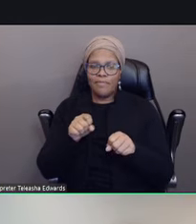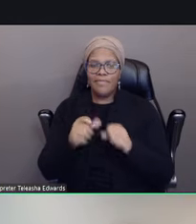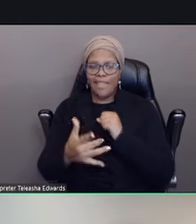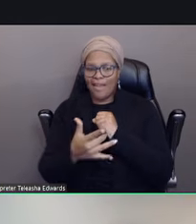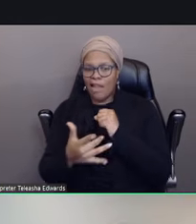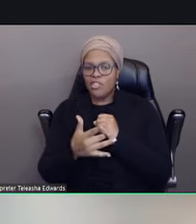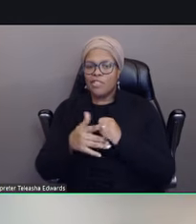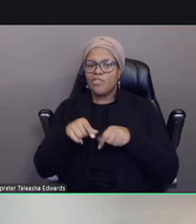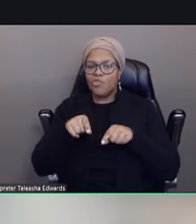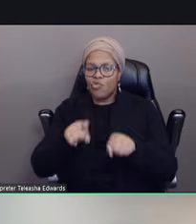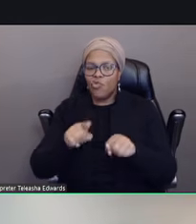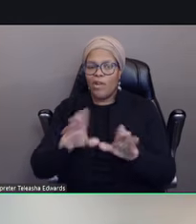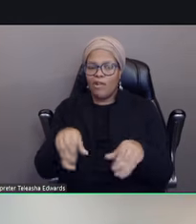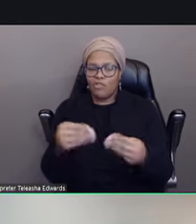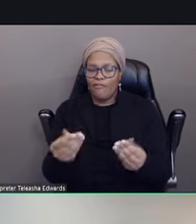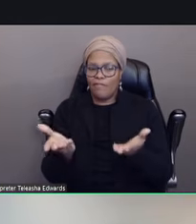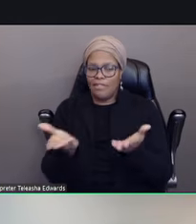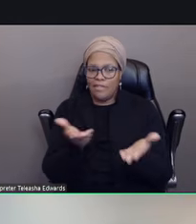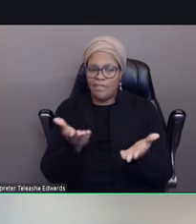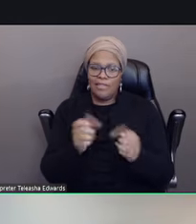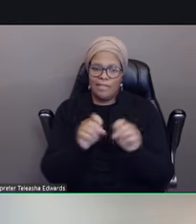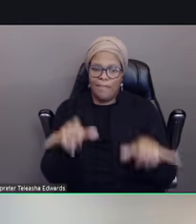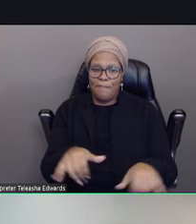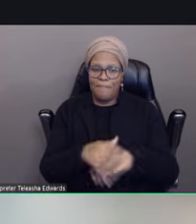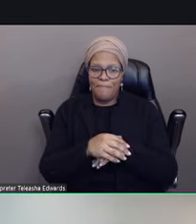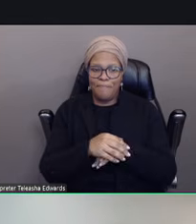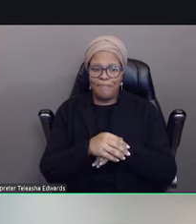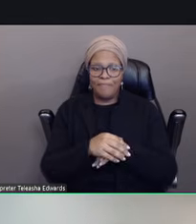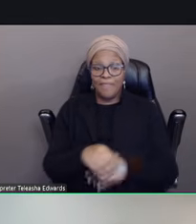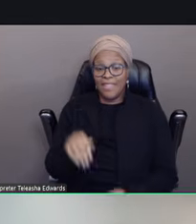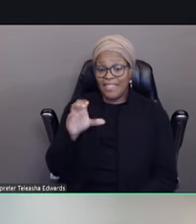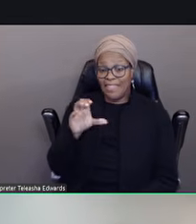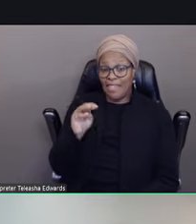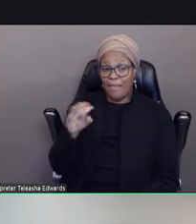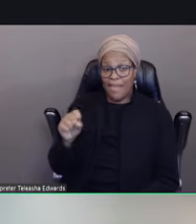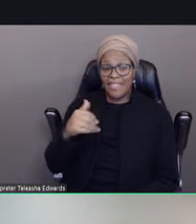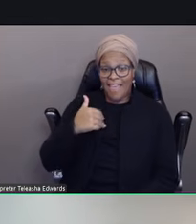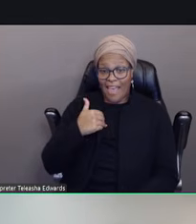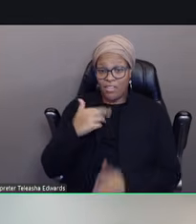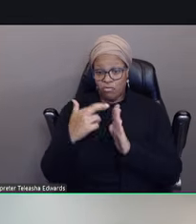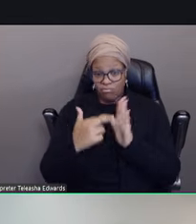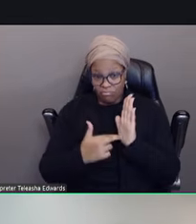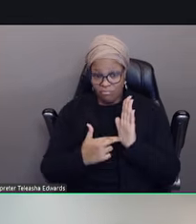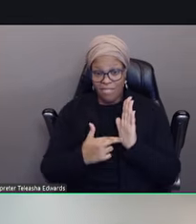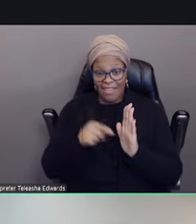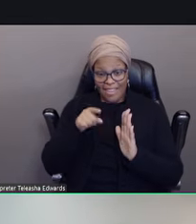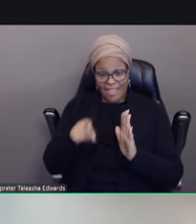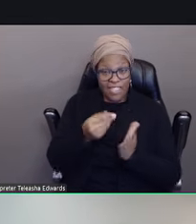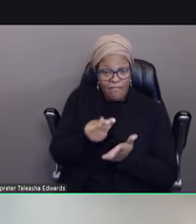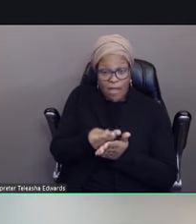Um CMS has given us some guidelines that these Rural Health Transformation funds are not to be